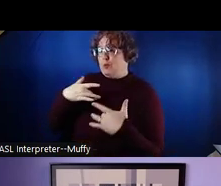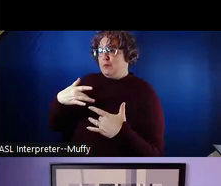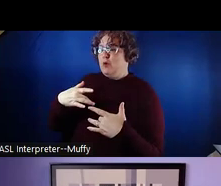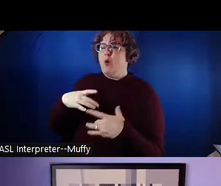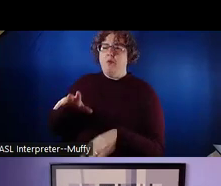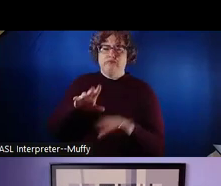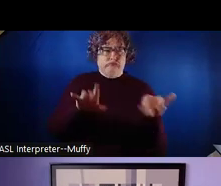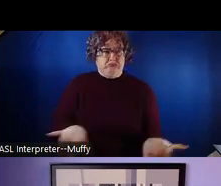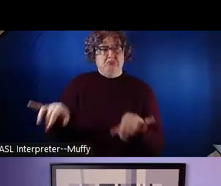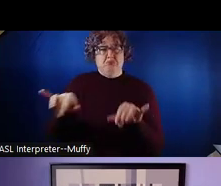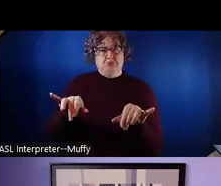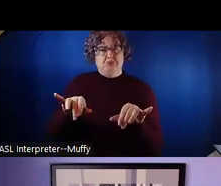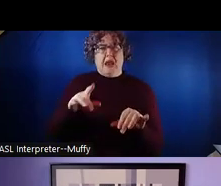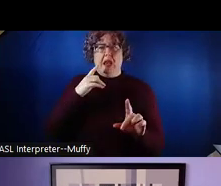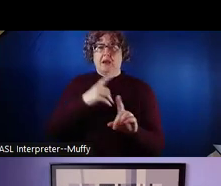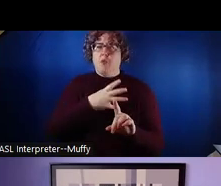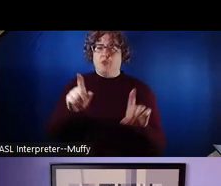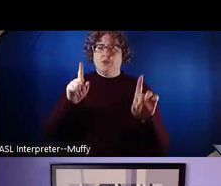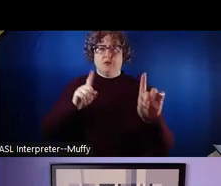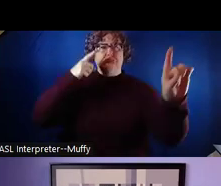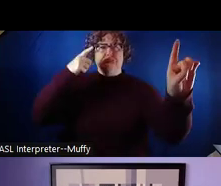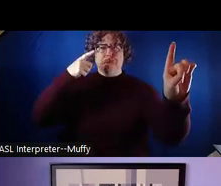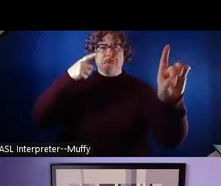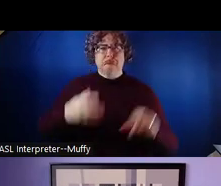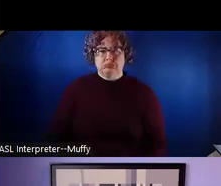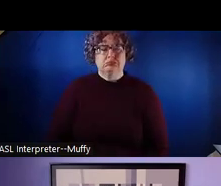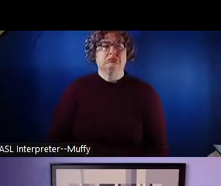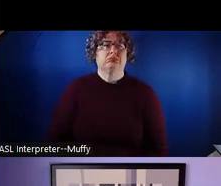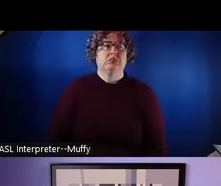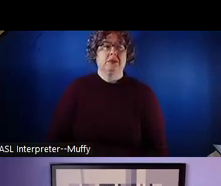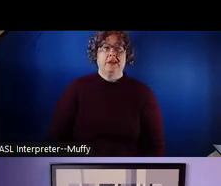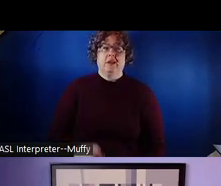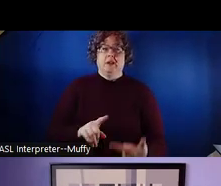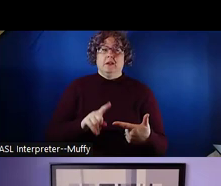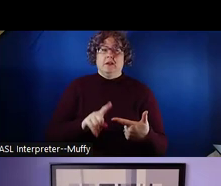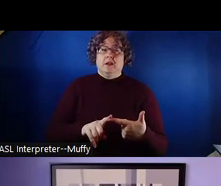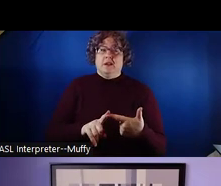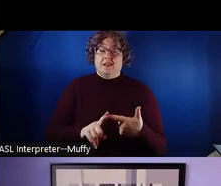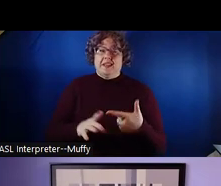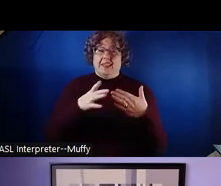and that this form of discrimination leads to differential and inequitable treatment based on actual